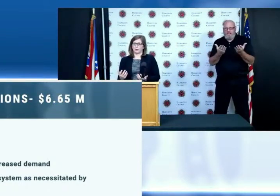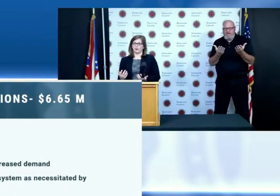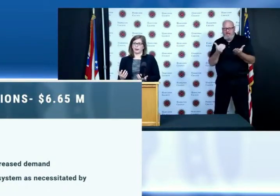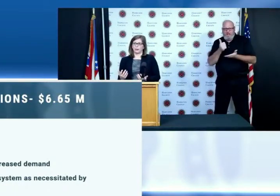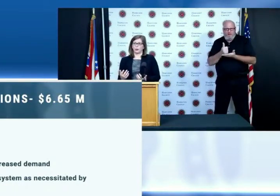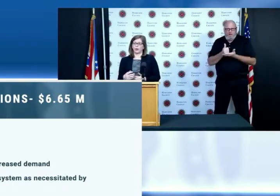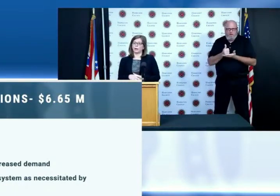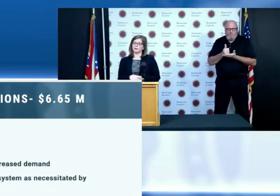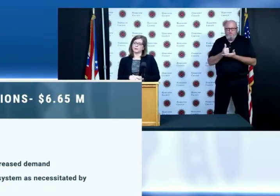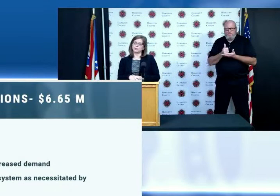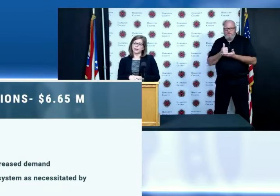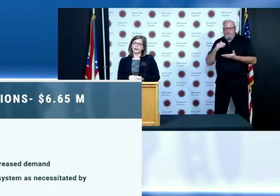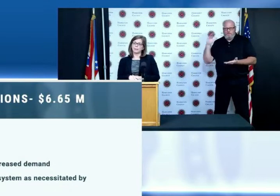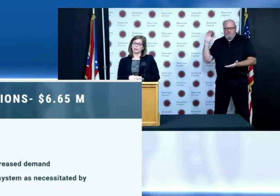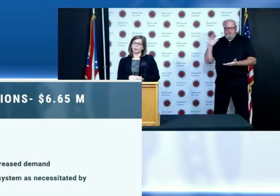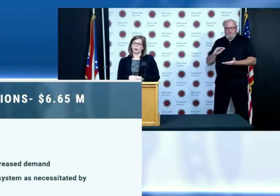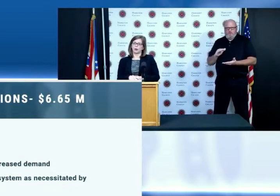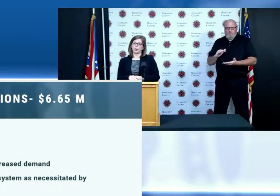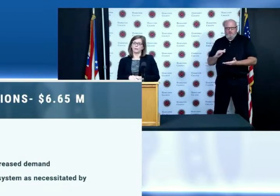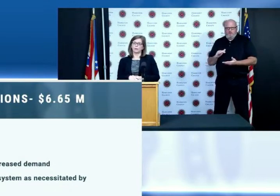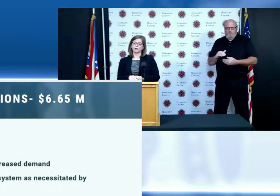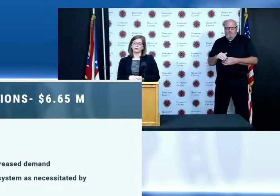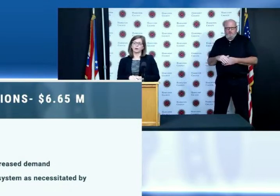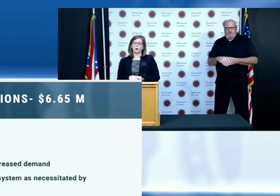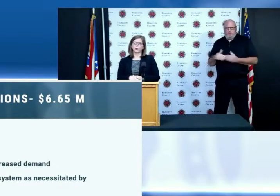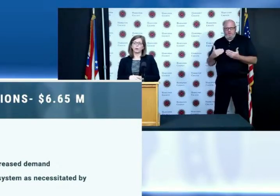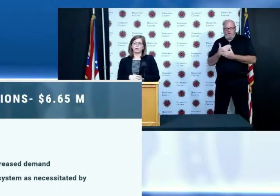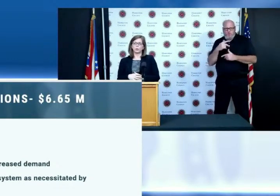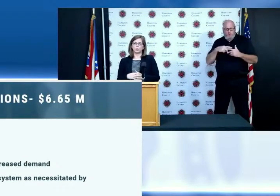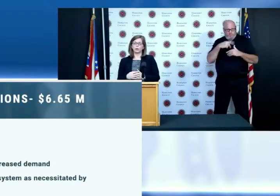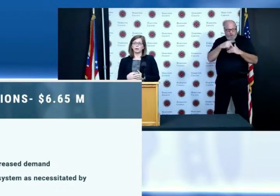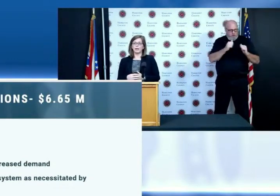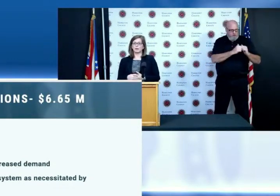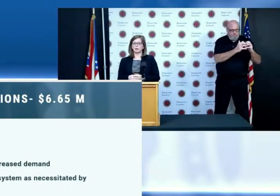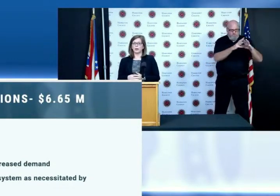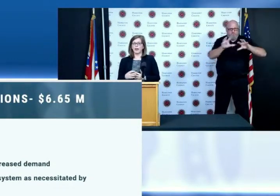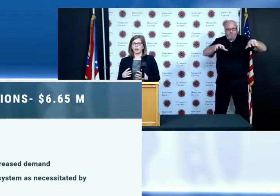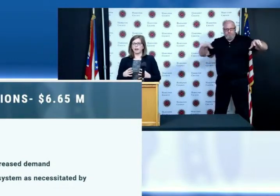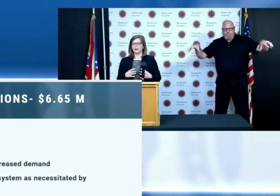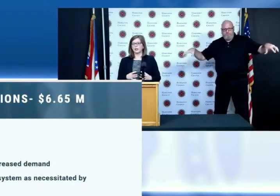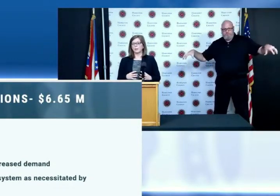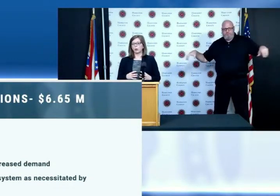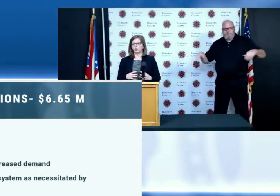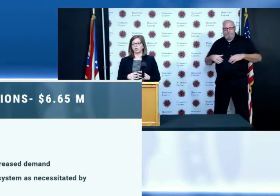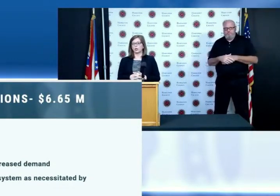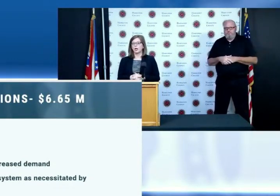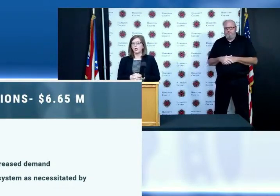available that residents may not be aware of so we would like to allocate some portion